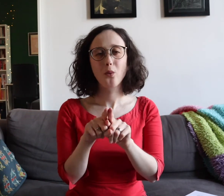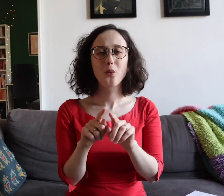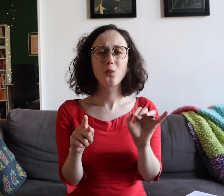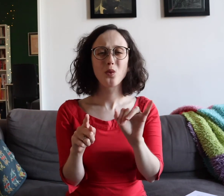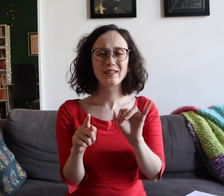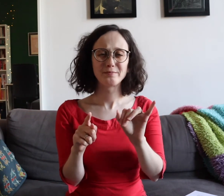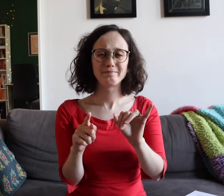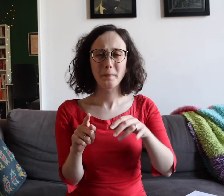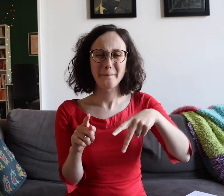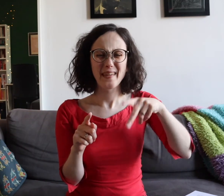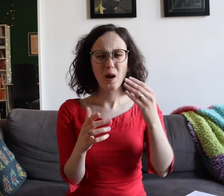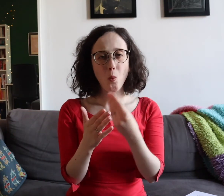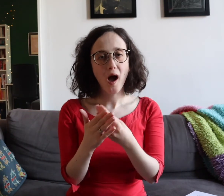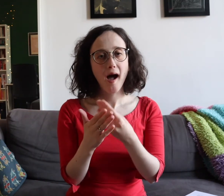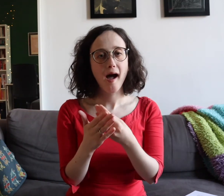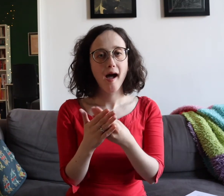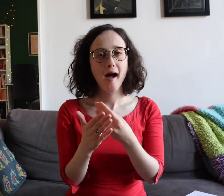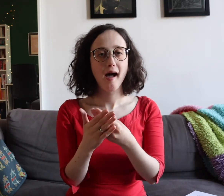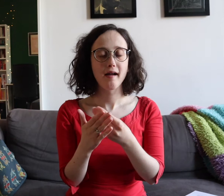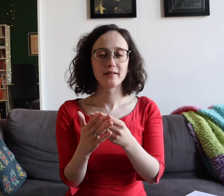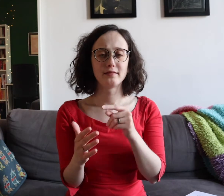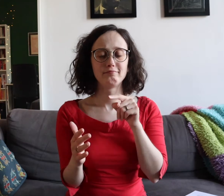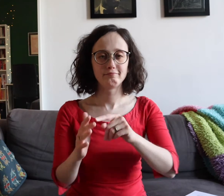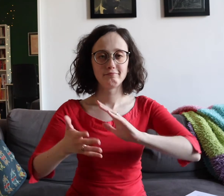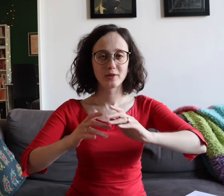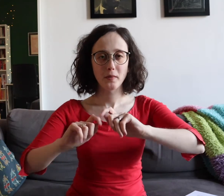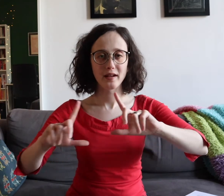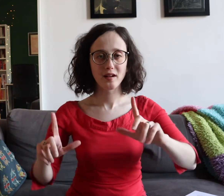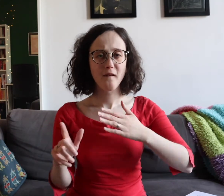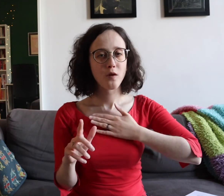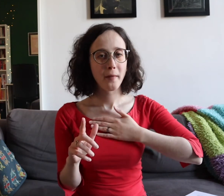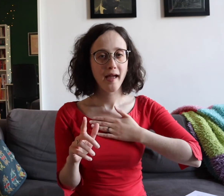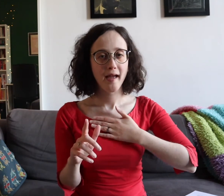And also what the value of sign language is for me.